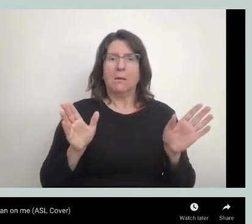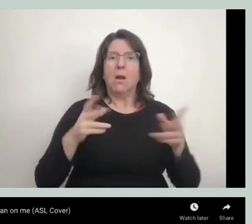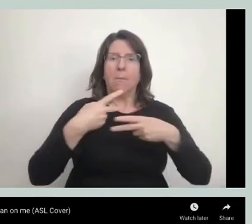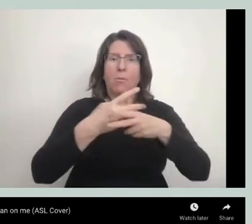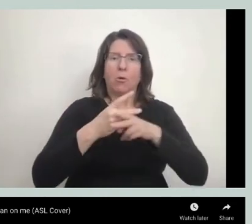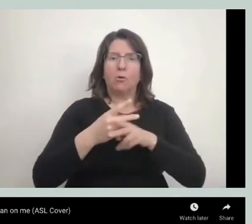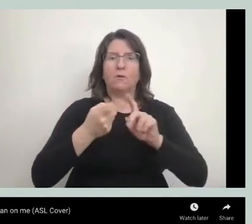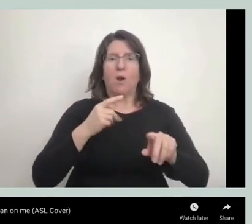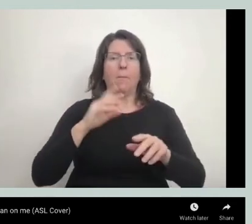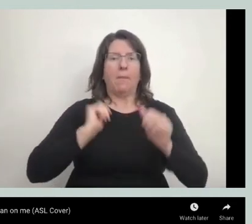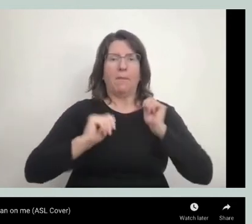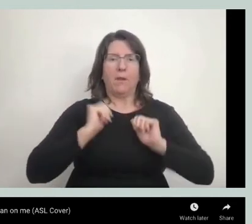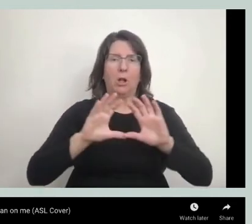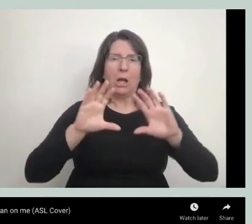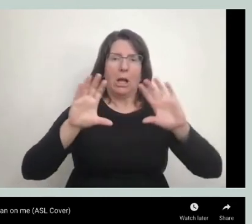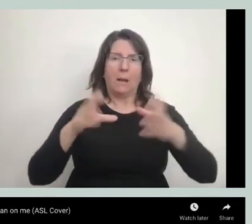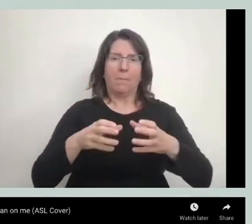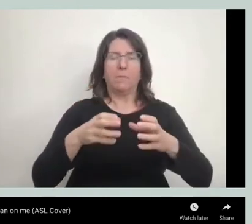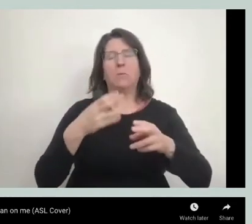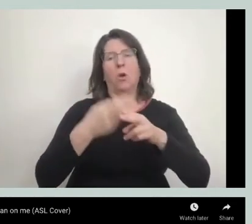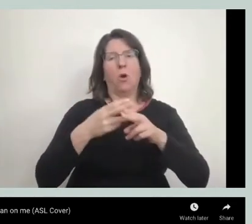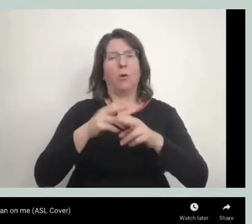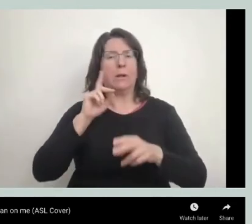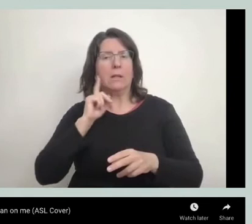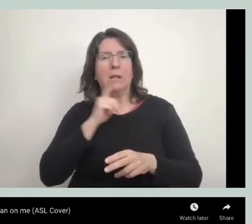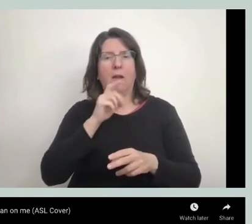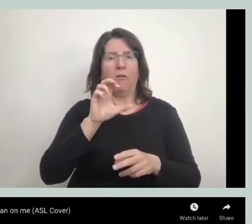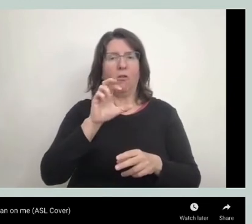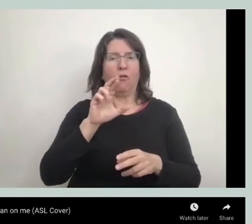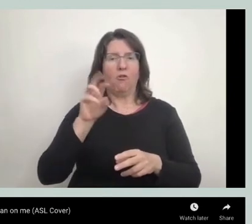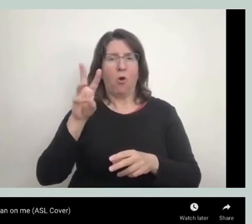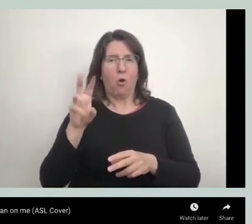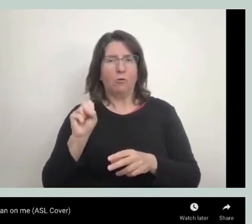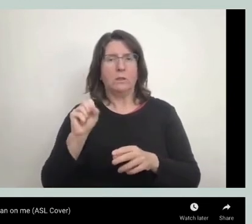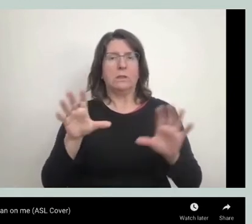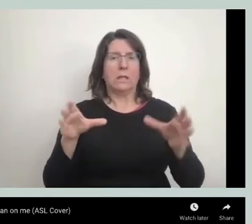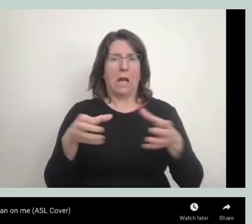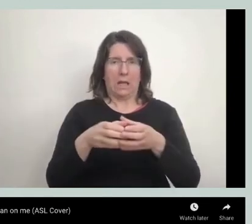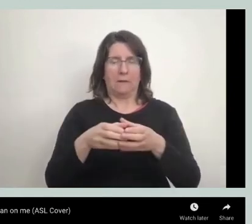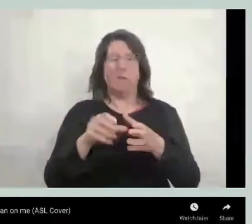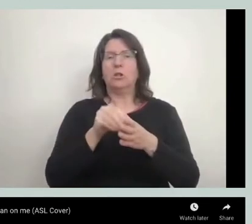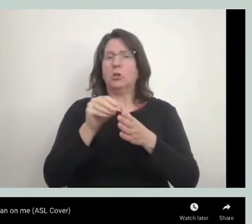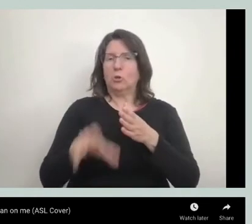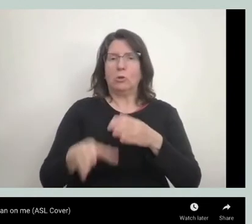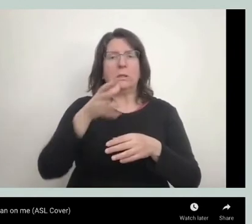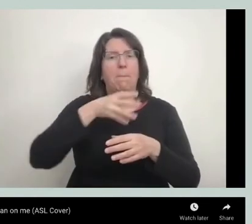I should mention this video is public. It was a production of the Deaf Crows Collective.